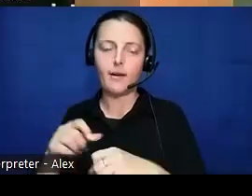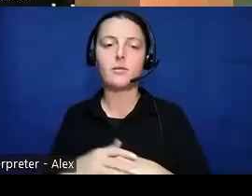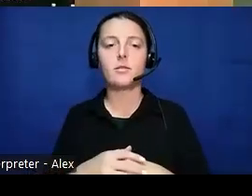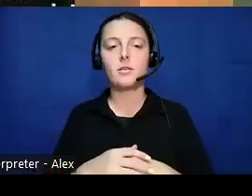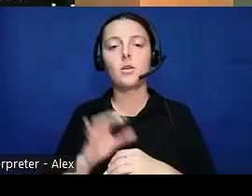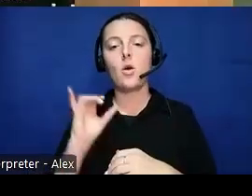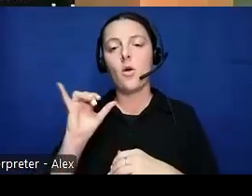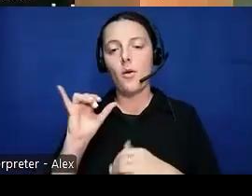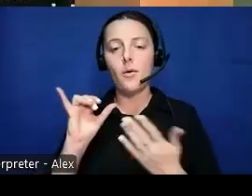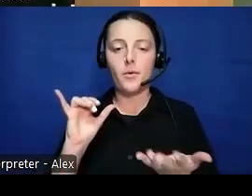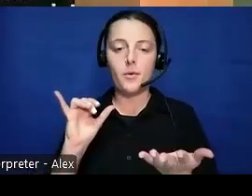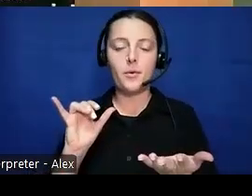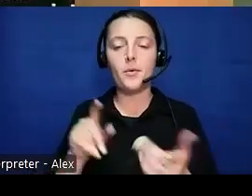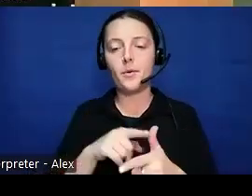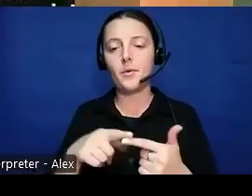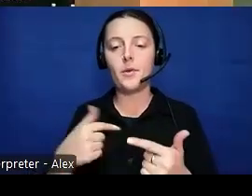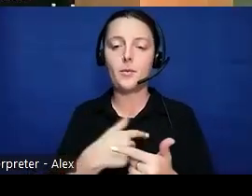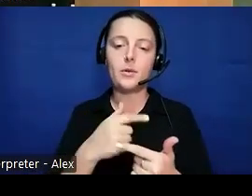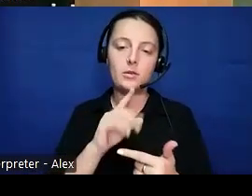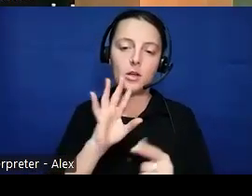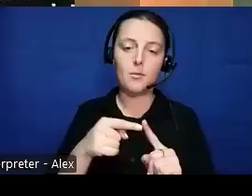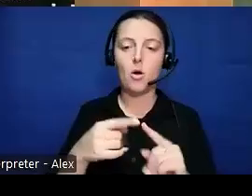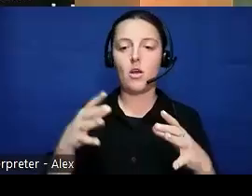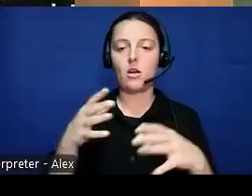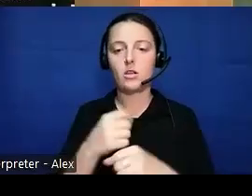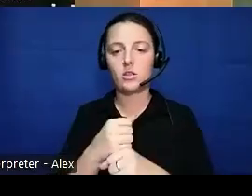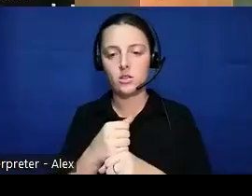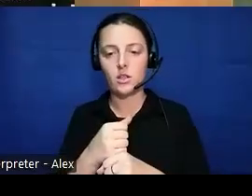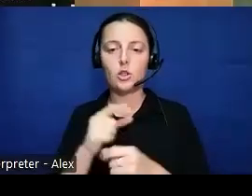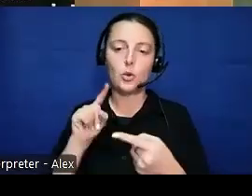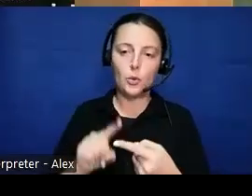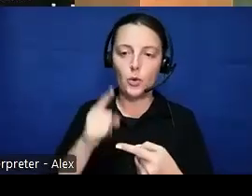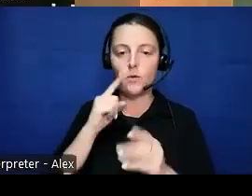I come back to the depression issue because of what I've already shown you. And now I'm going to